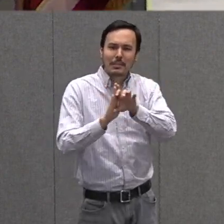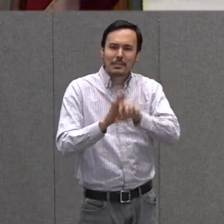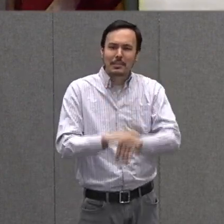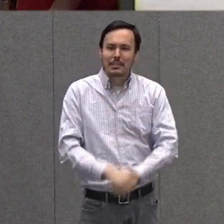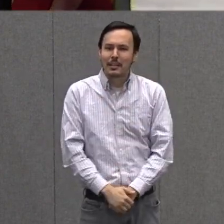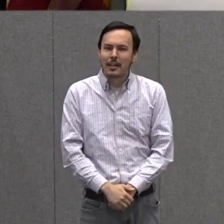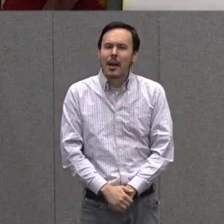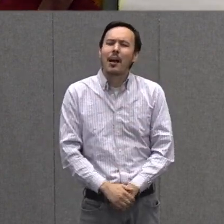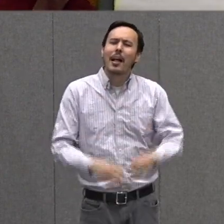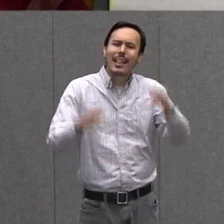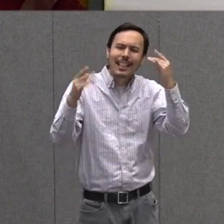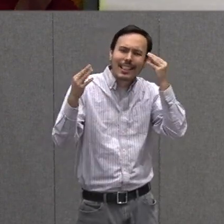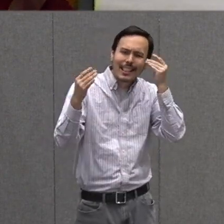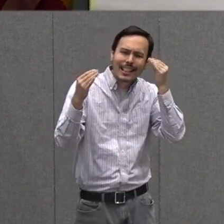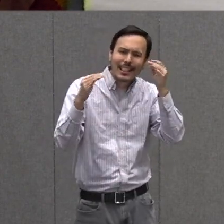Think about the things that you see.